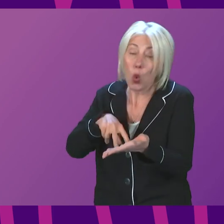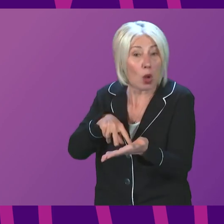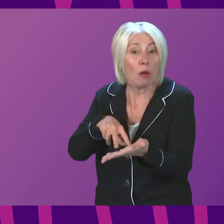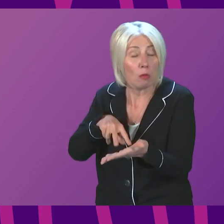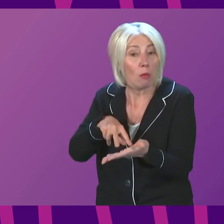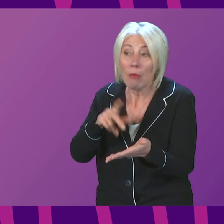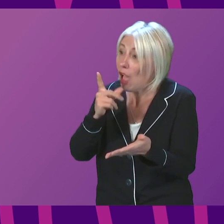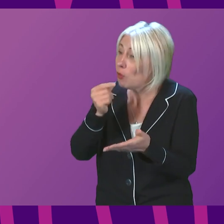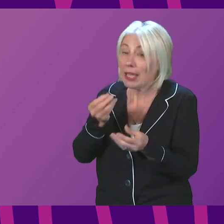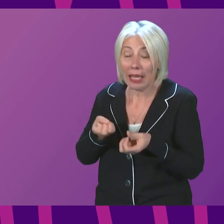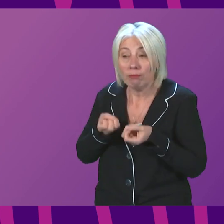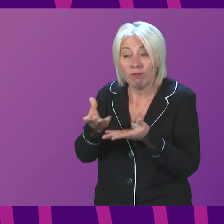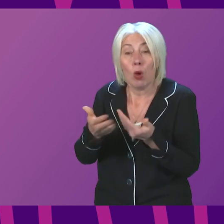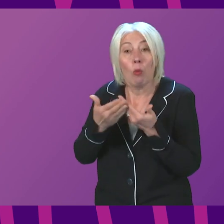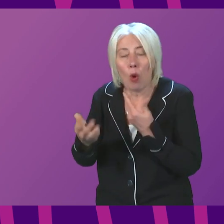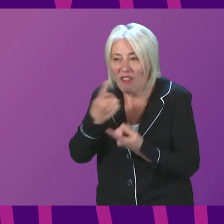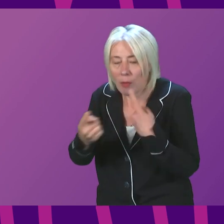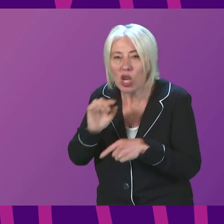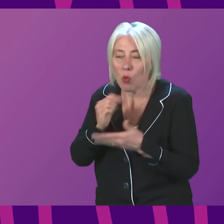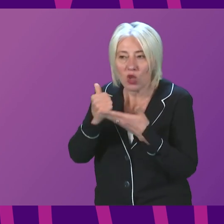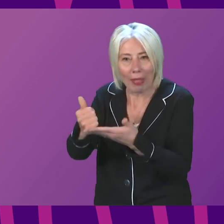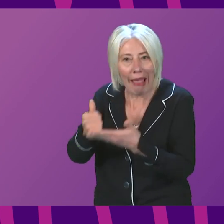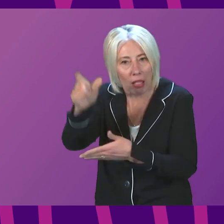If we can provide further information that would be of assistance to Samantha, I am happy